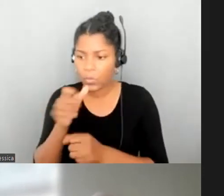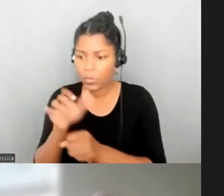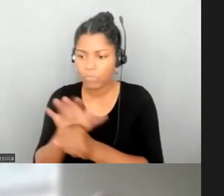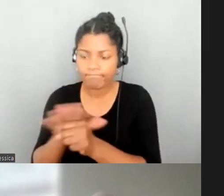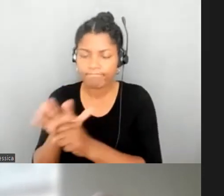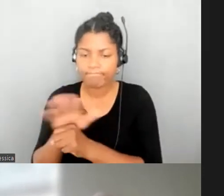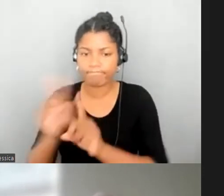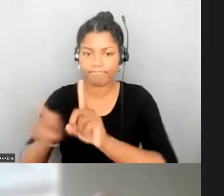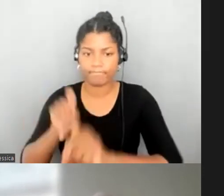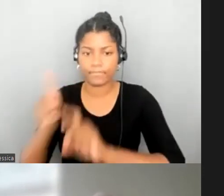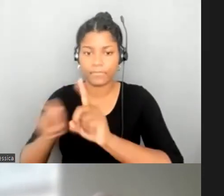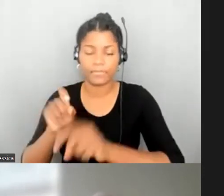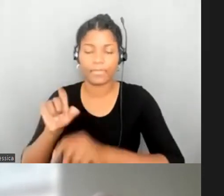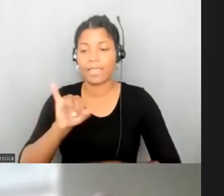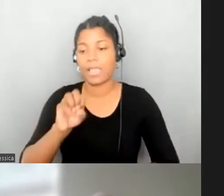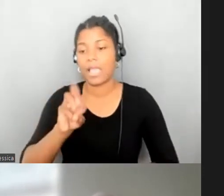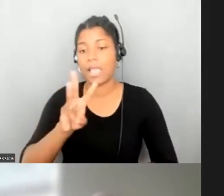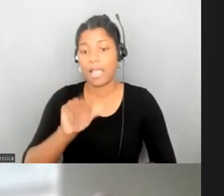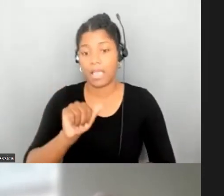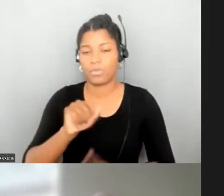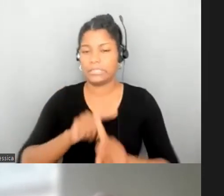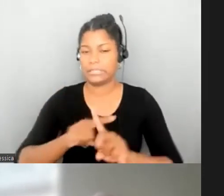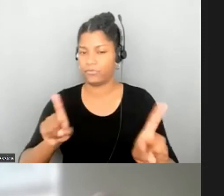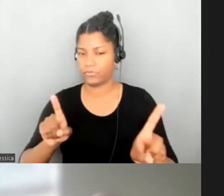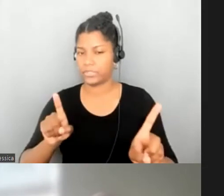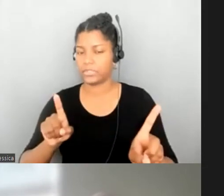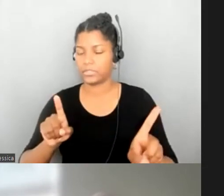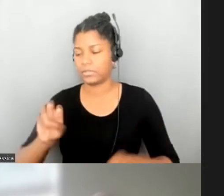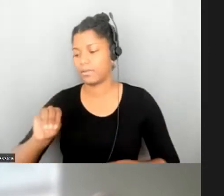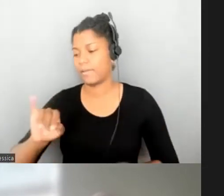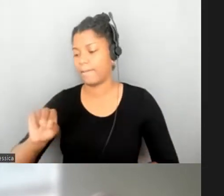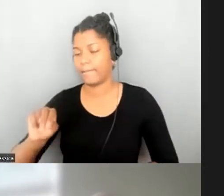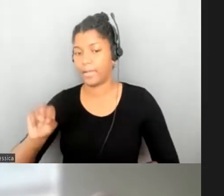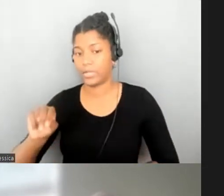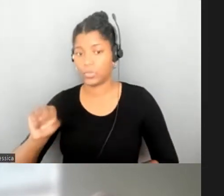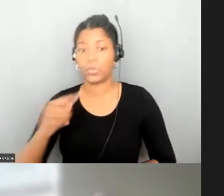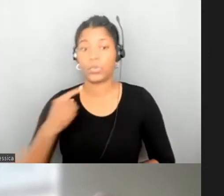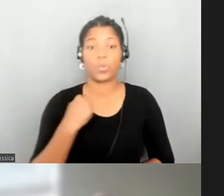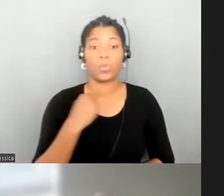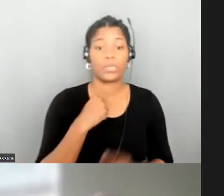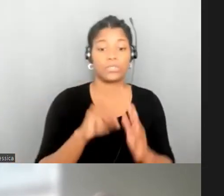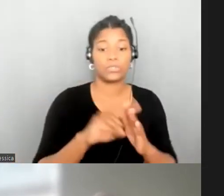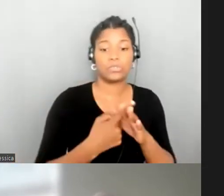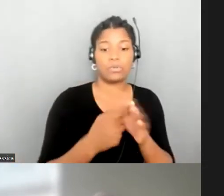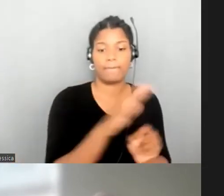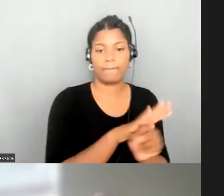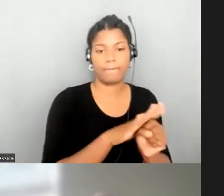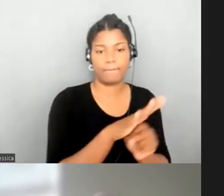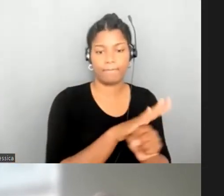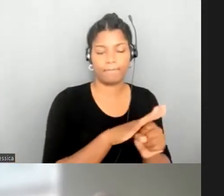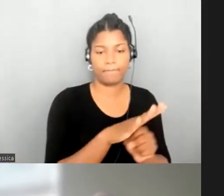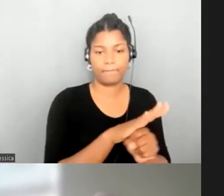Iowa was different from Minnesota in that we have started at a local, pilot level of